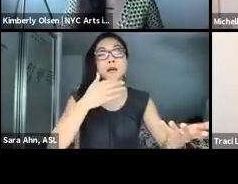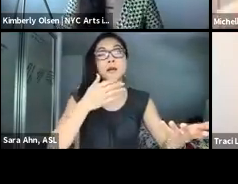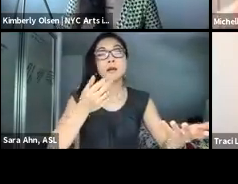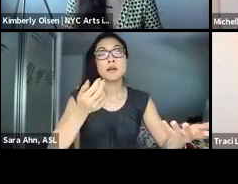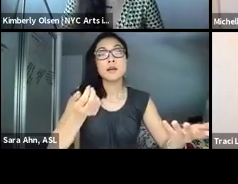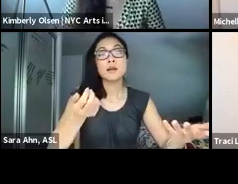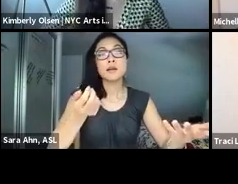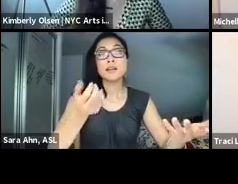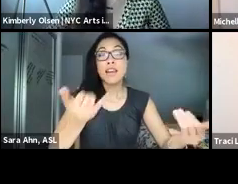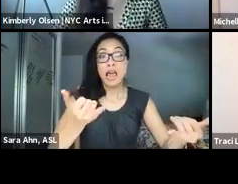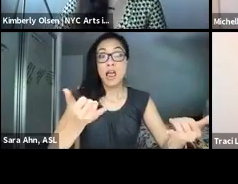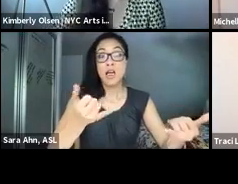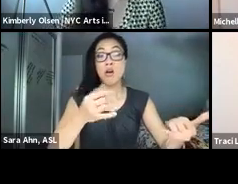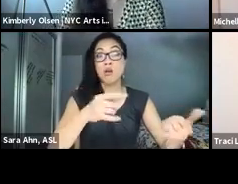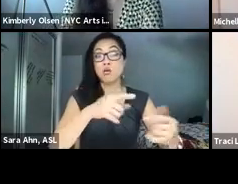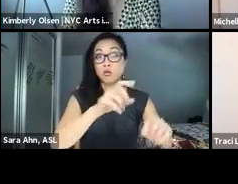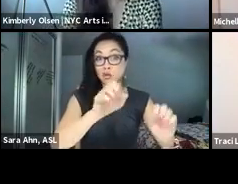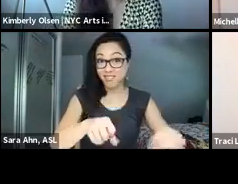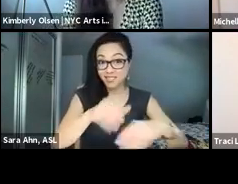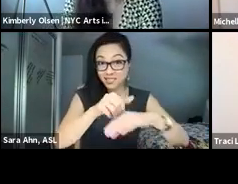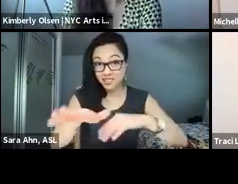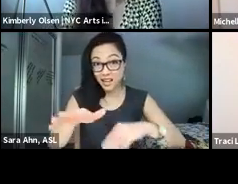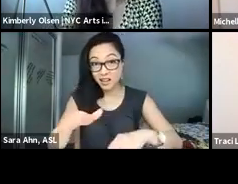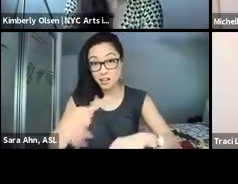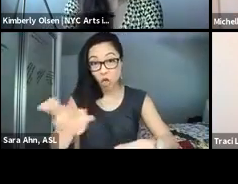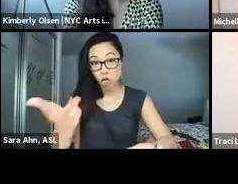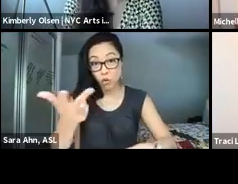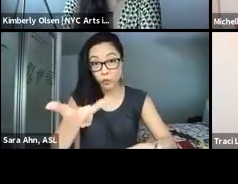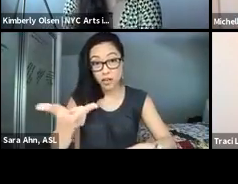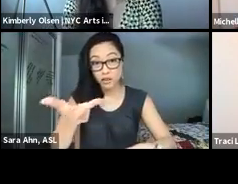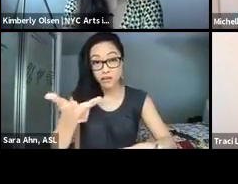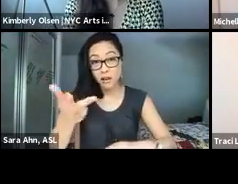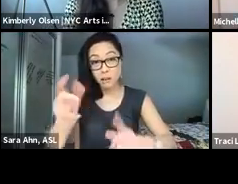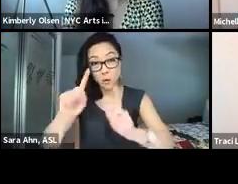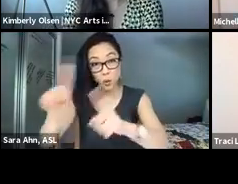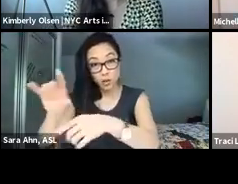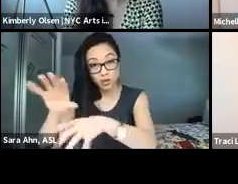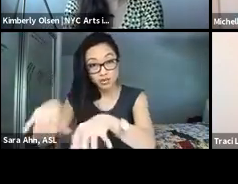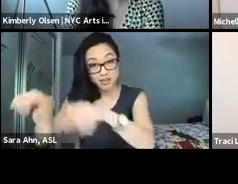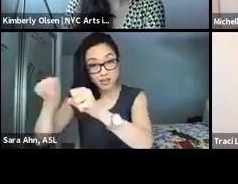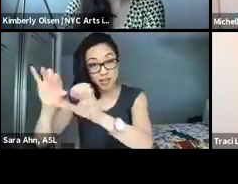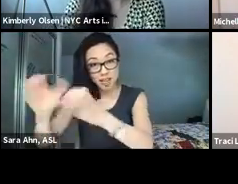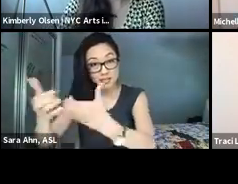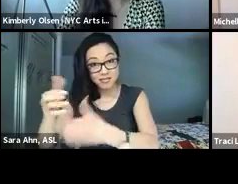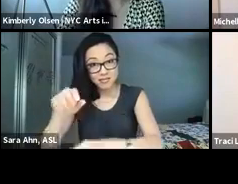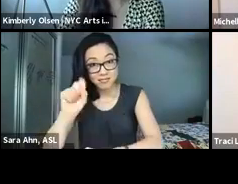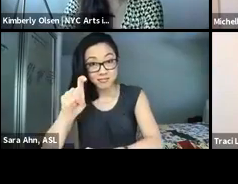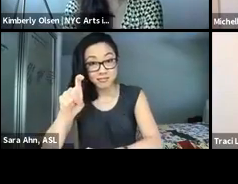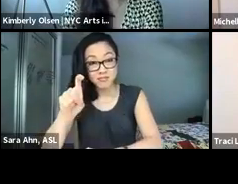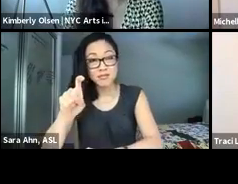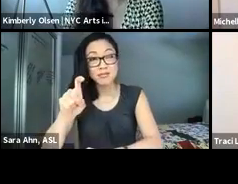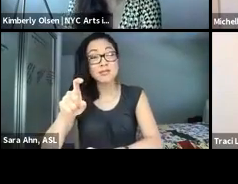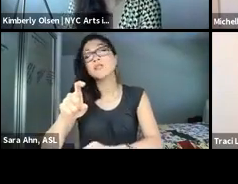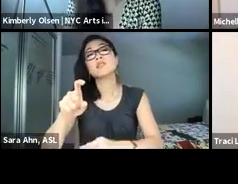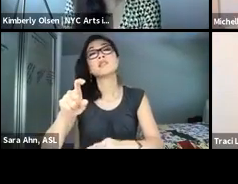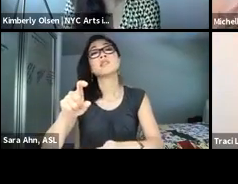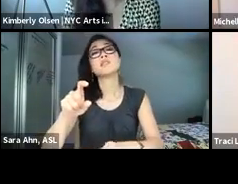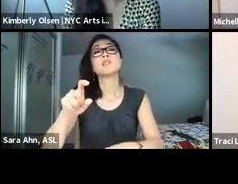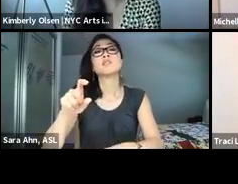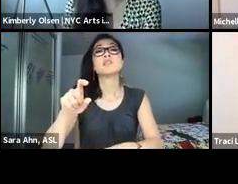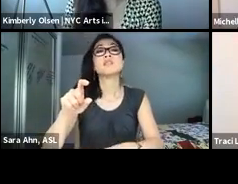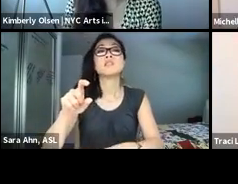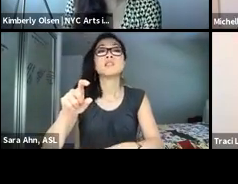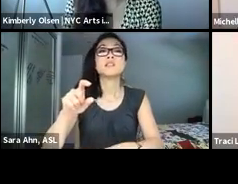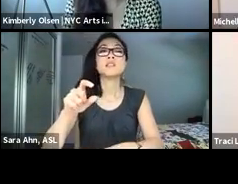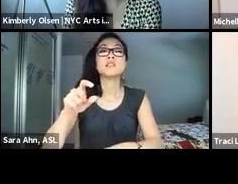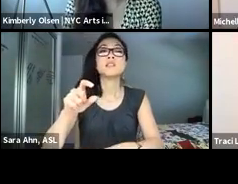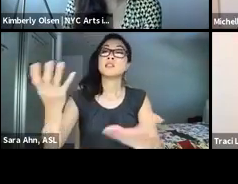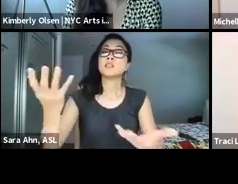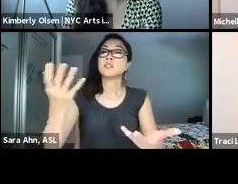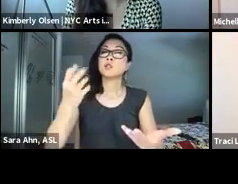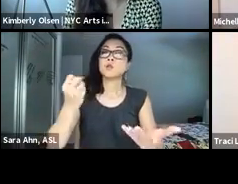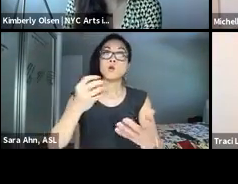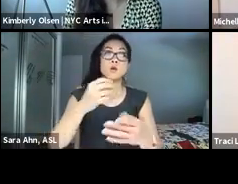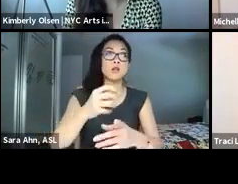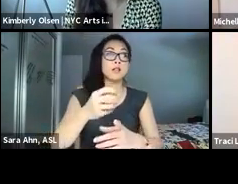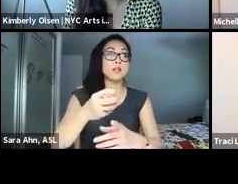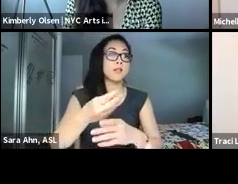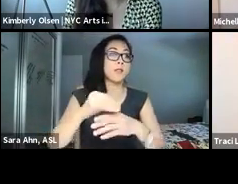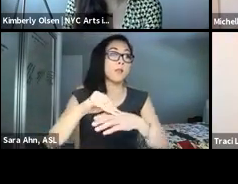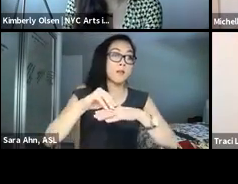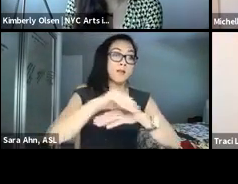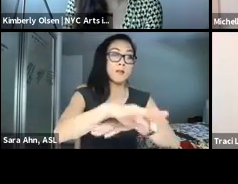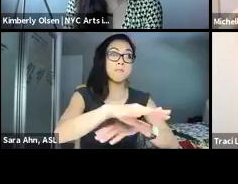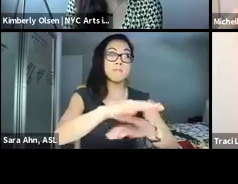to cut, there will be less opportunity, less support for scholarships for a child to take